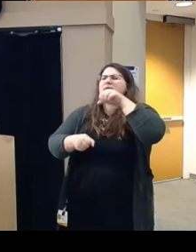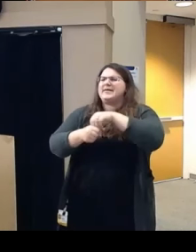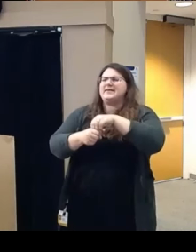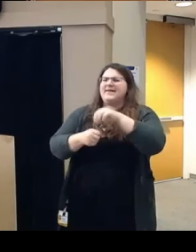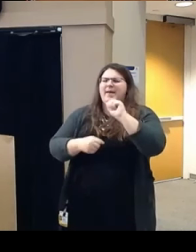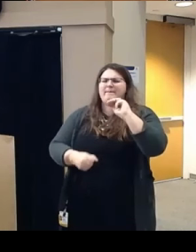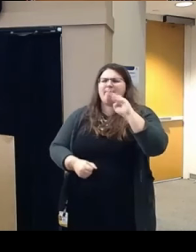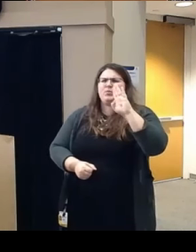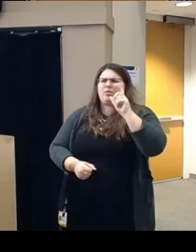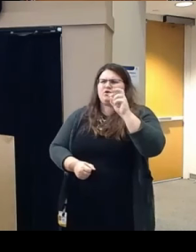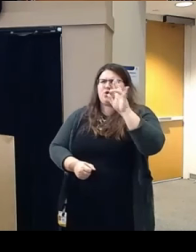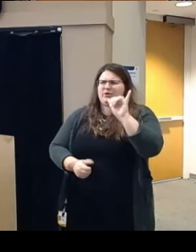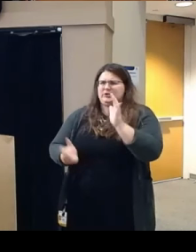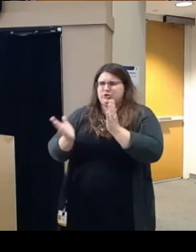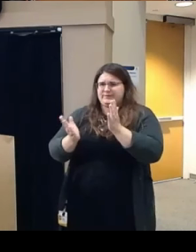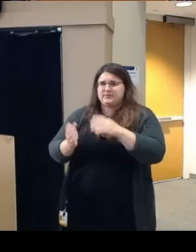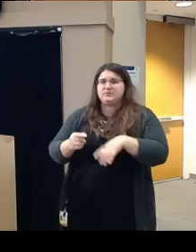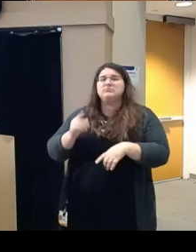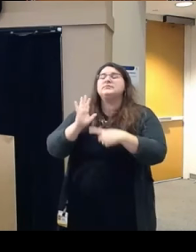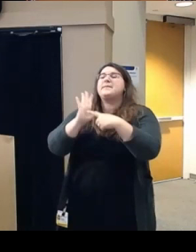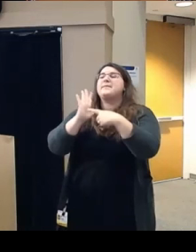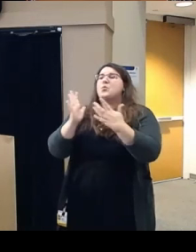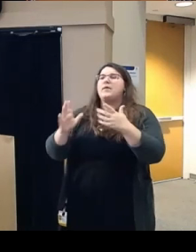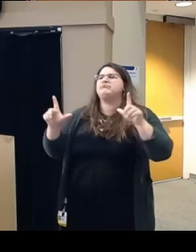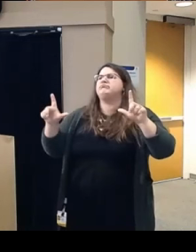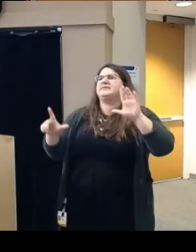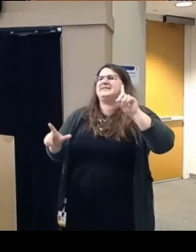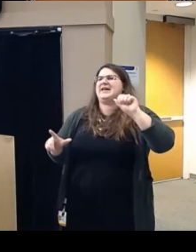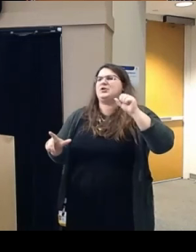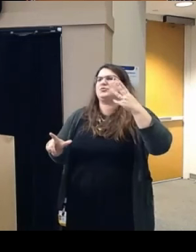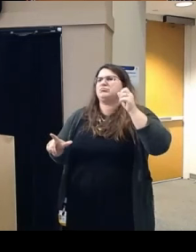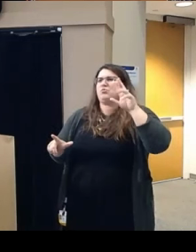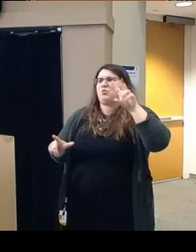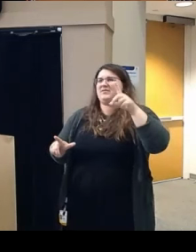so this is an example of a dashboard so the two main dashboards that are coming with the module